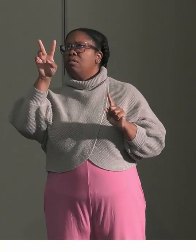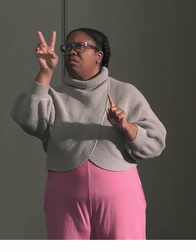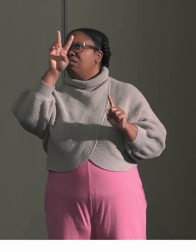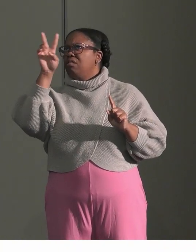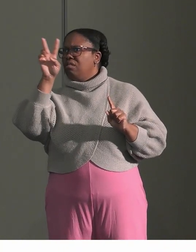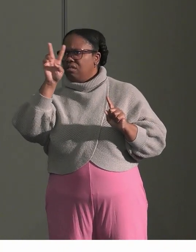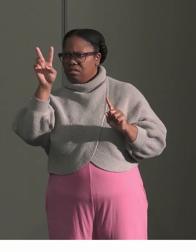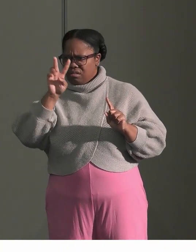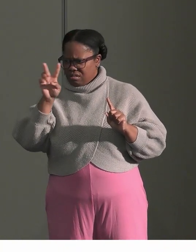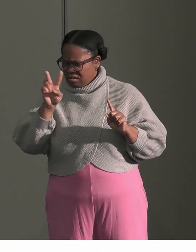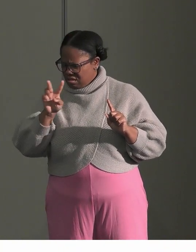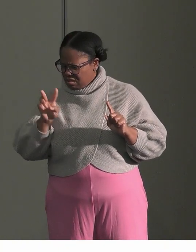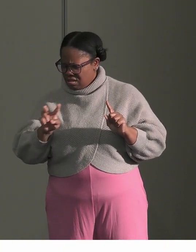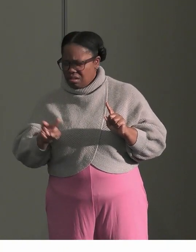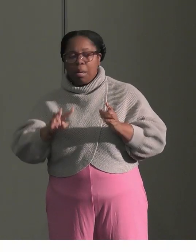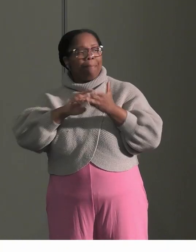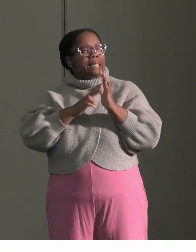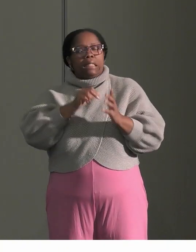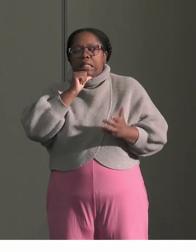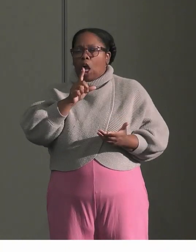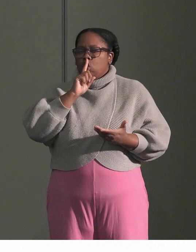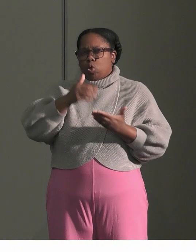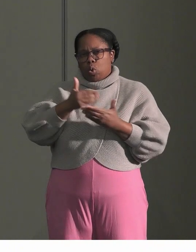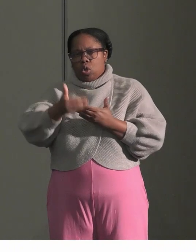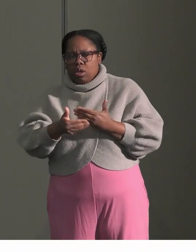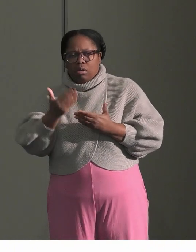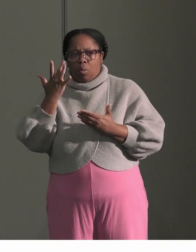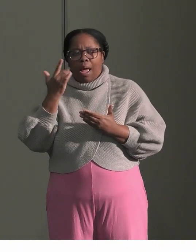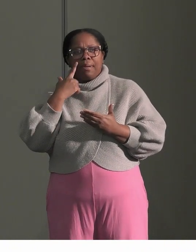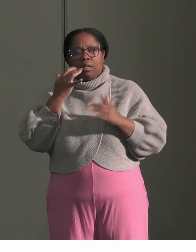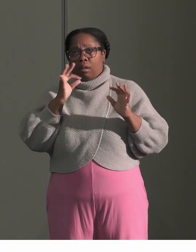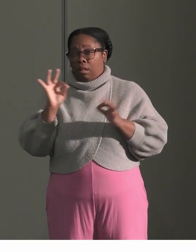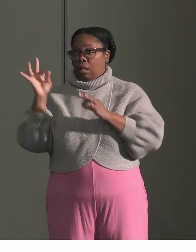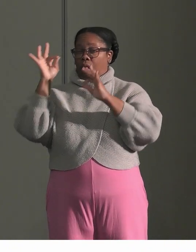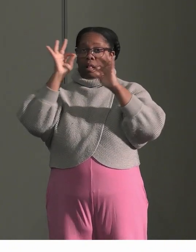and you are not sure where to go. You are disoriented by the time you get back down to